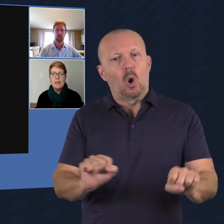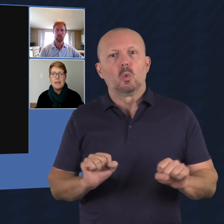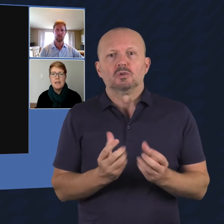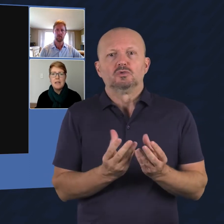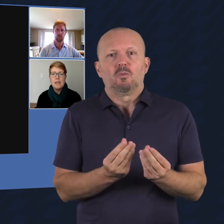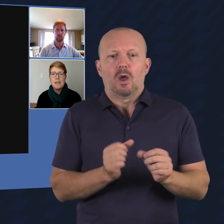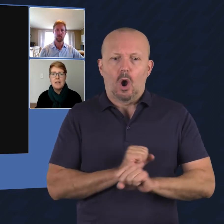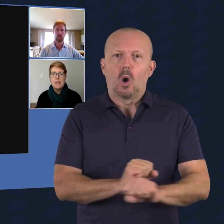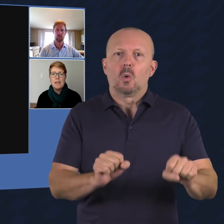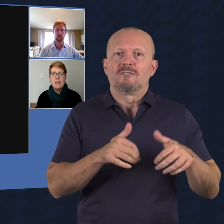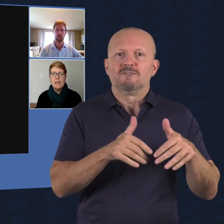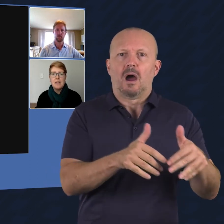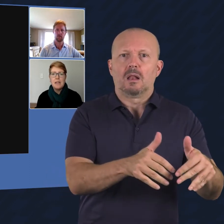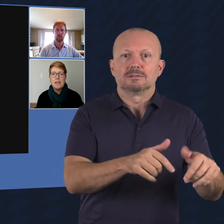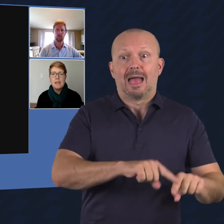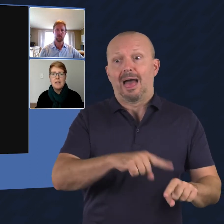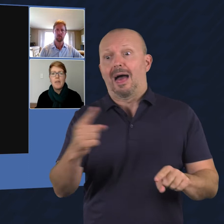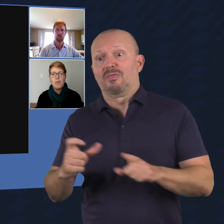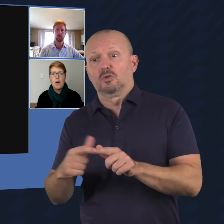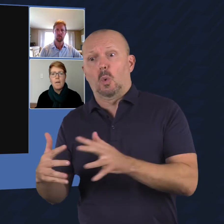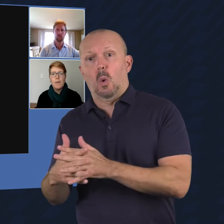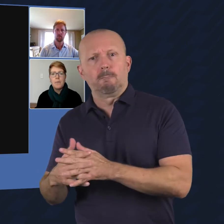which may lack interoperability with other DAWs.